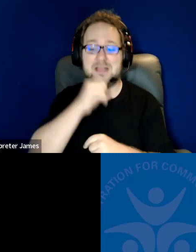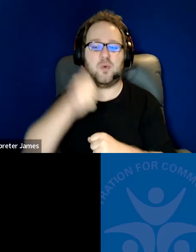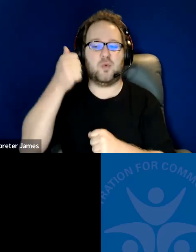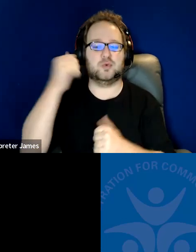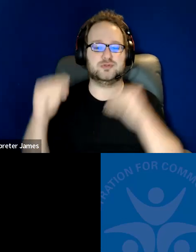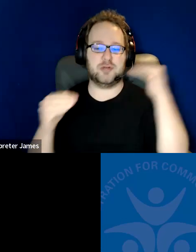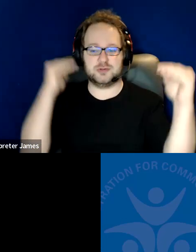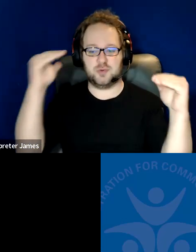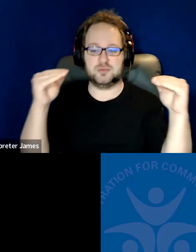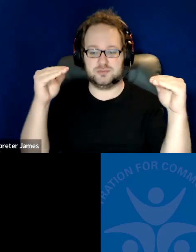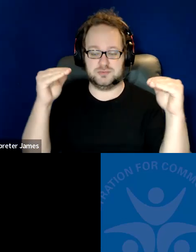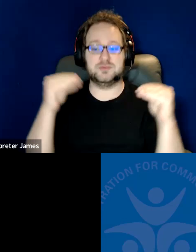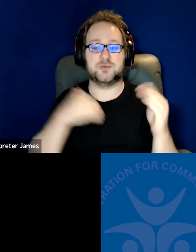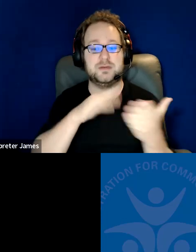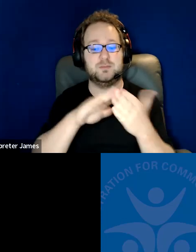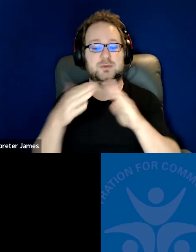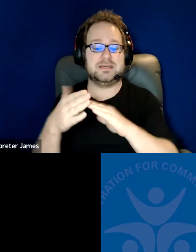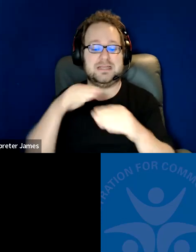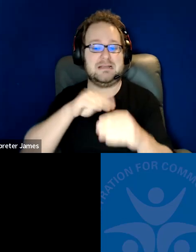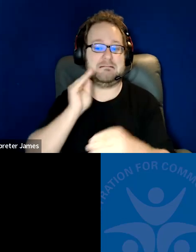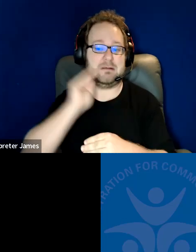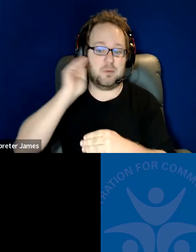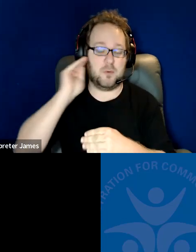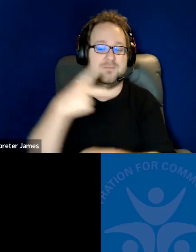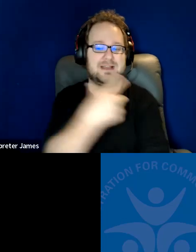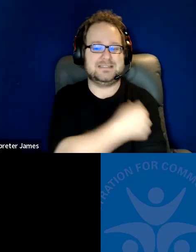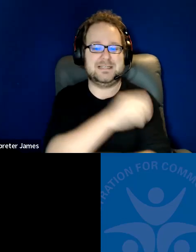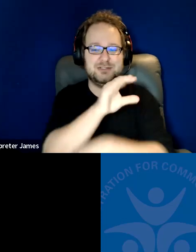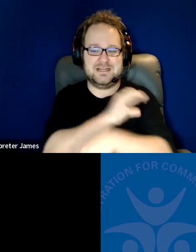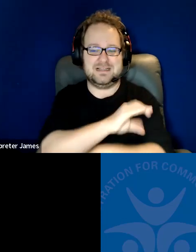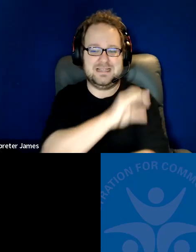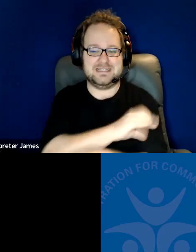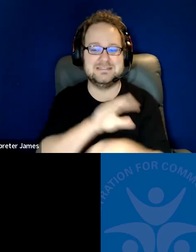Through community and in-home vaccination clinics across the country.